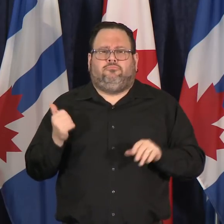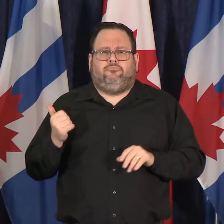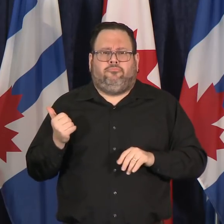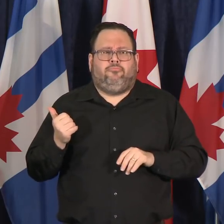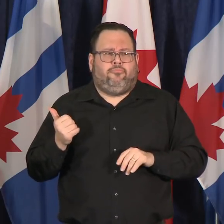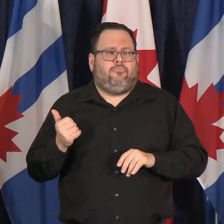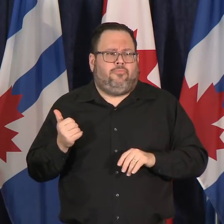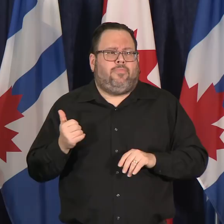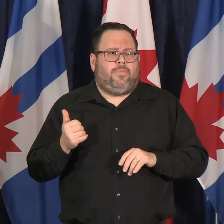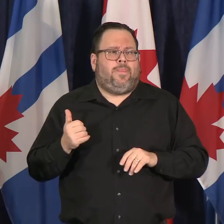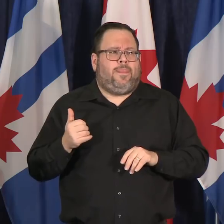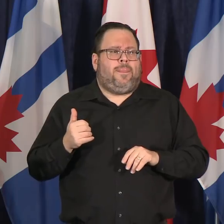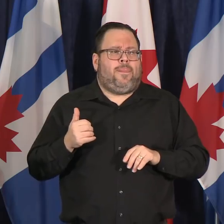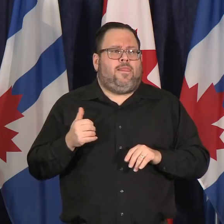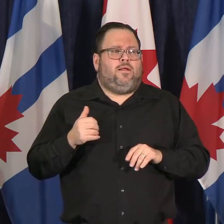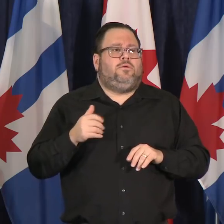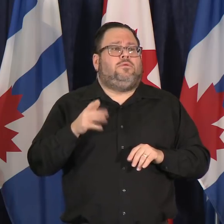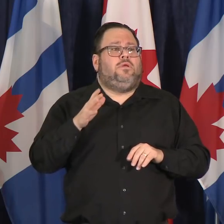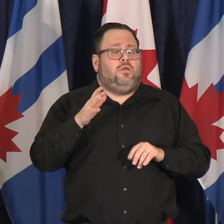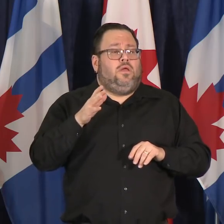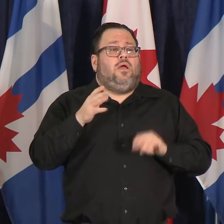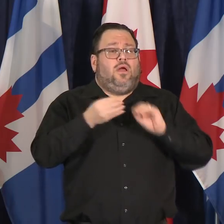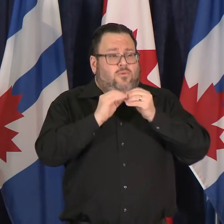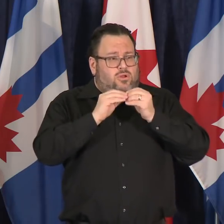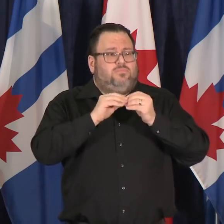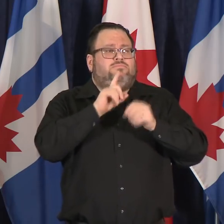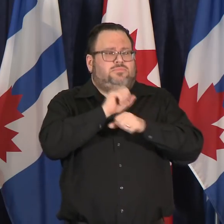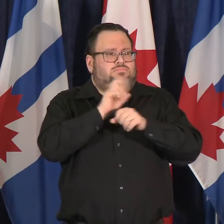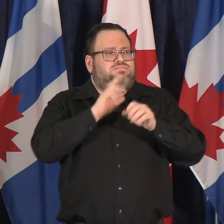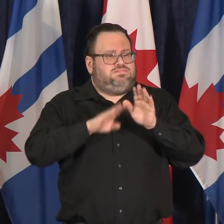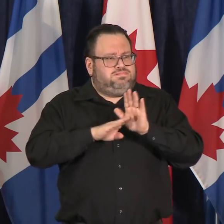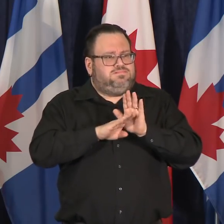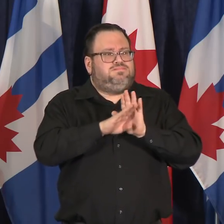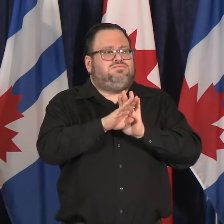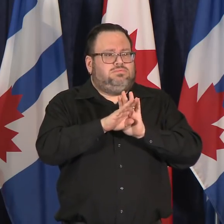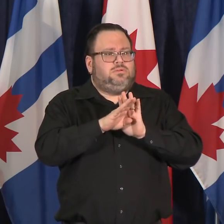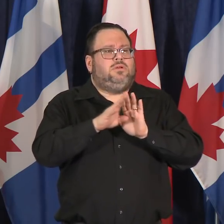not be able to do that in quite the same in-depth way and as we've seen in other